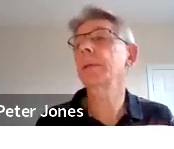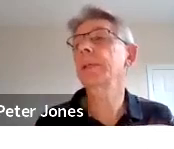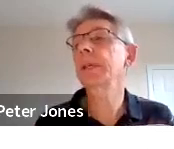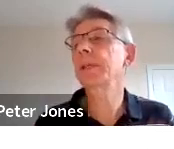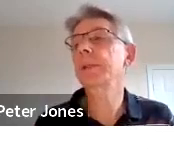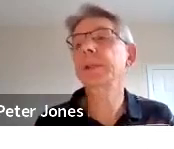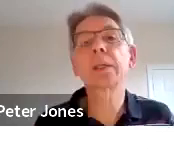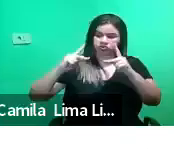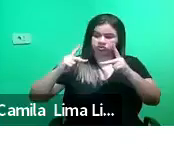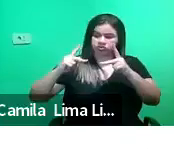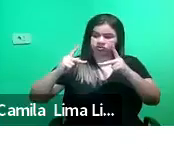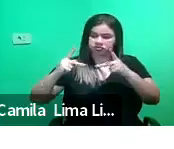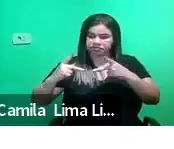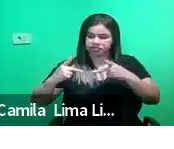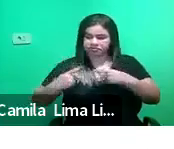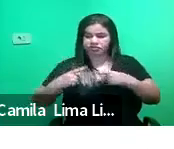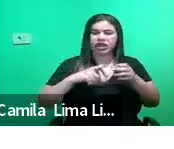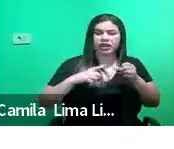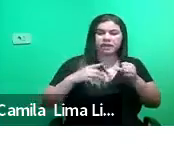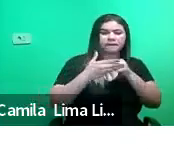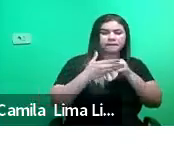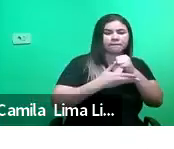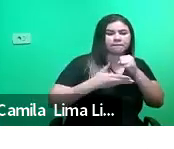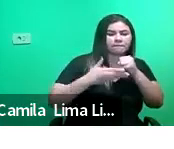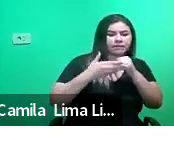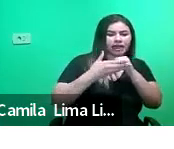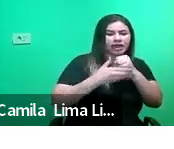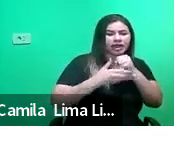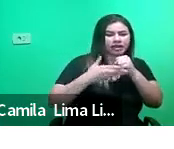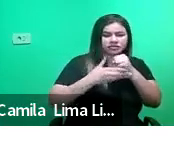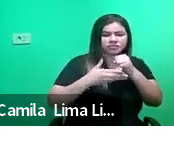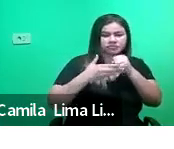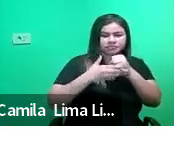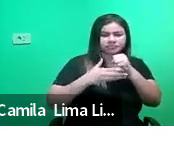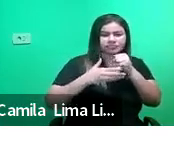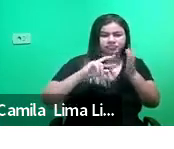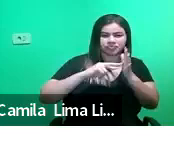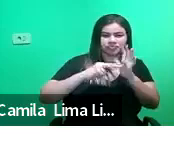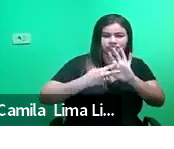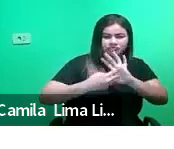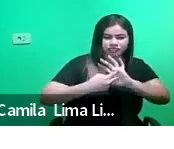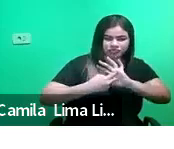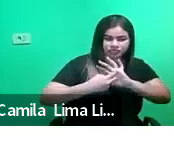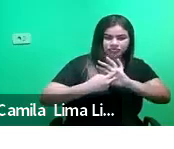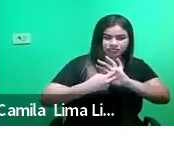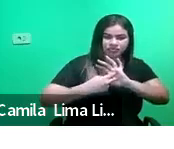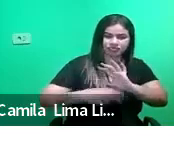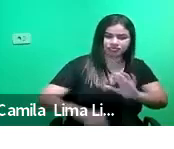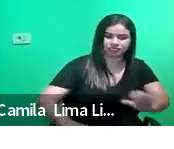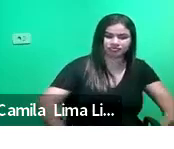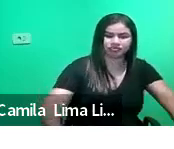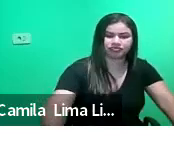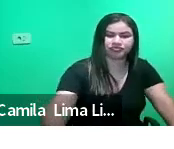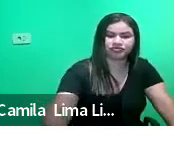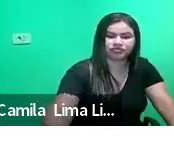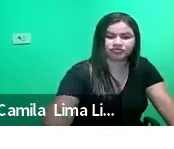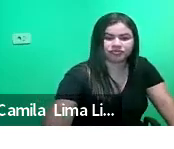but what's The difference e Well Well, he says the Well, he says the line e